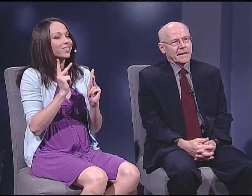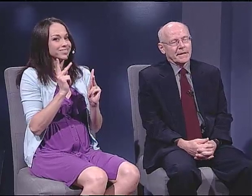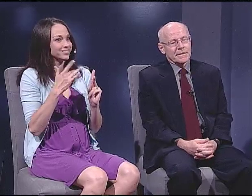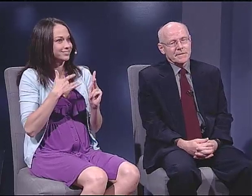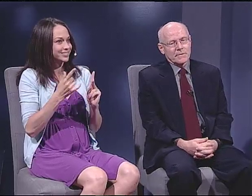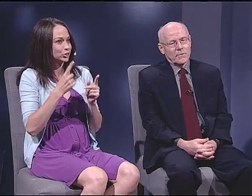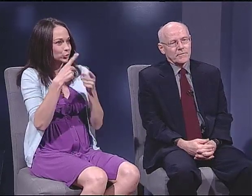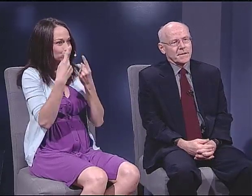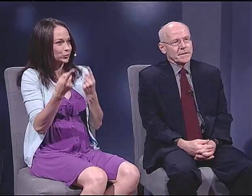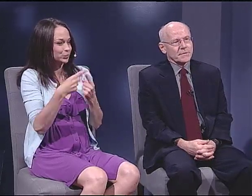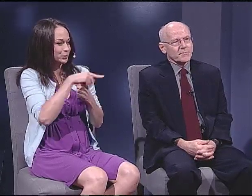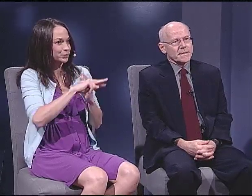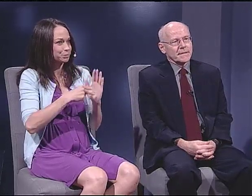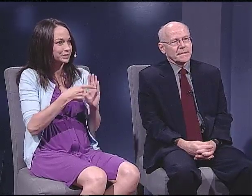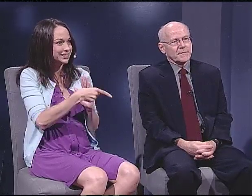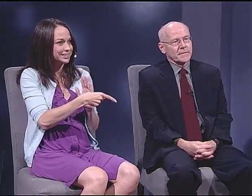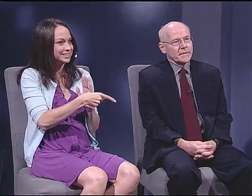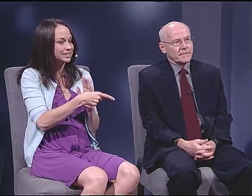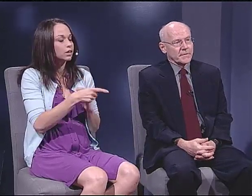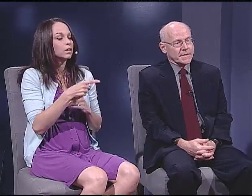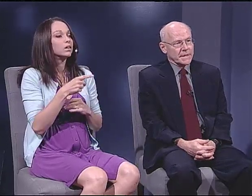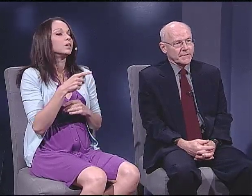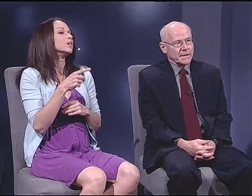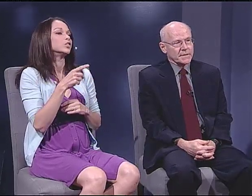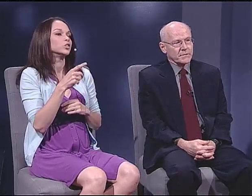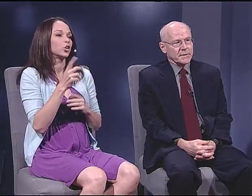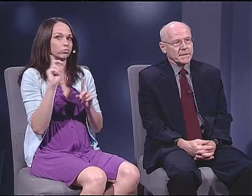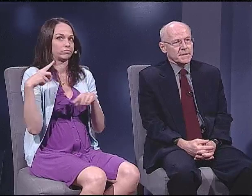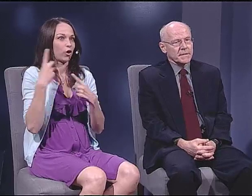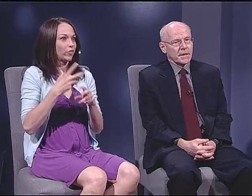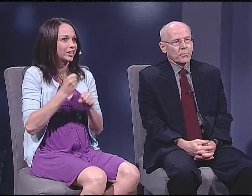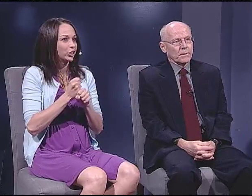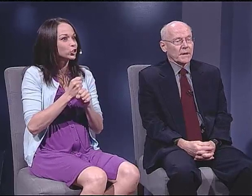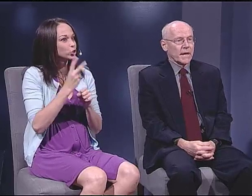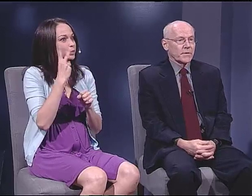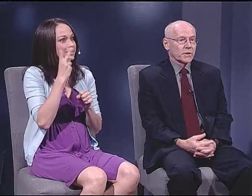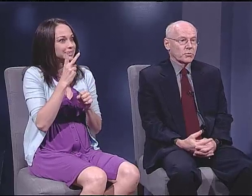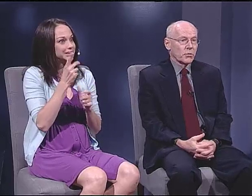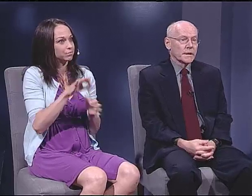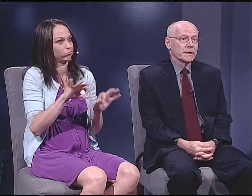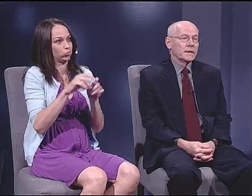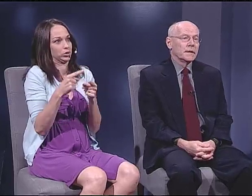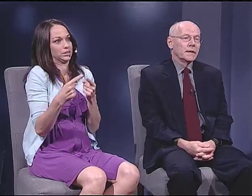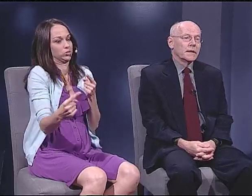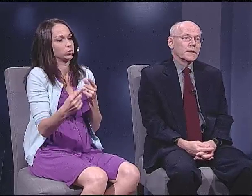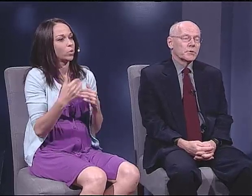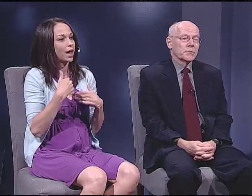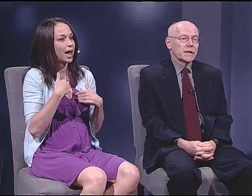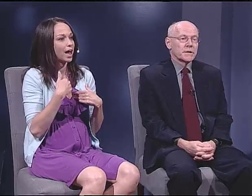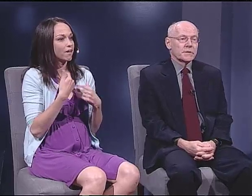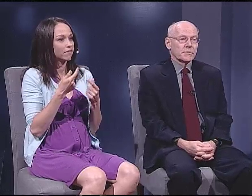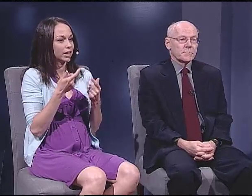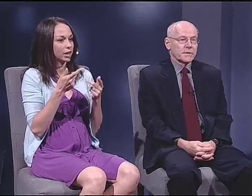and over the years we see very significant disagreements. We will have a controlling interpretation in terms of,